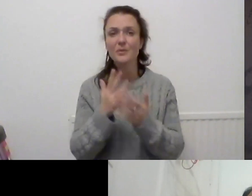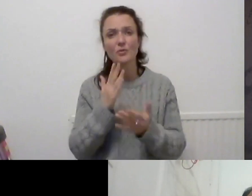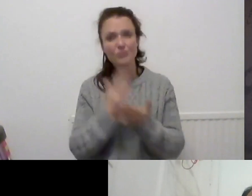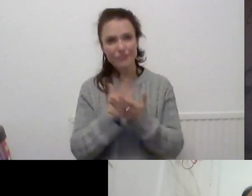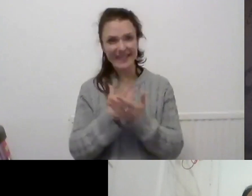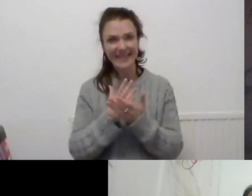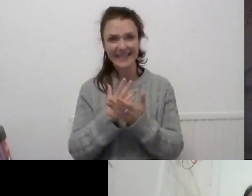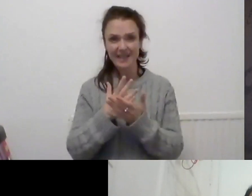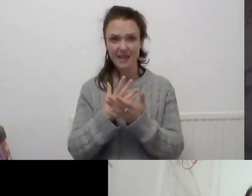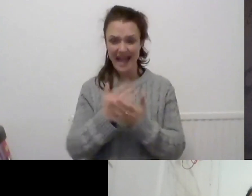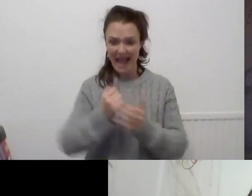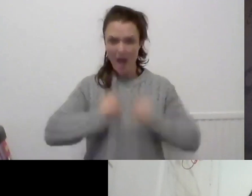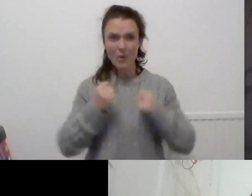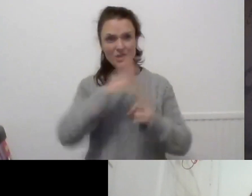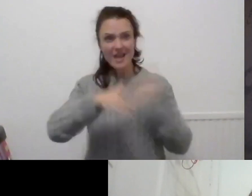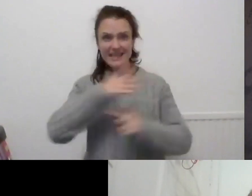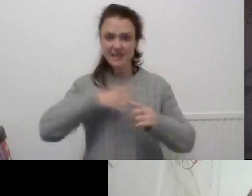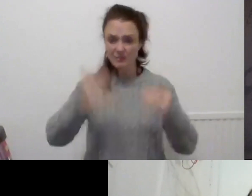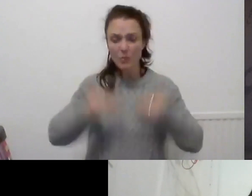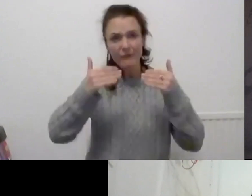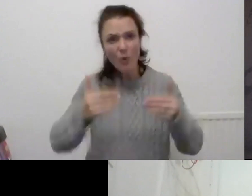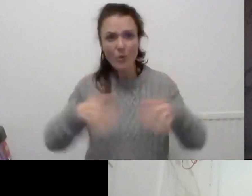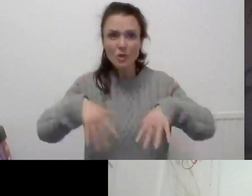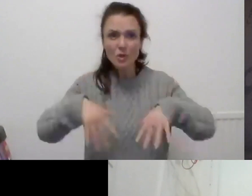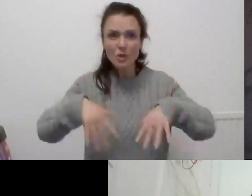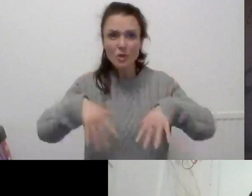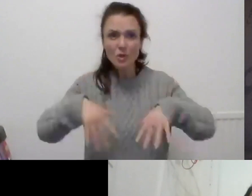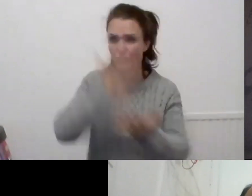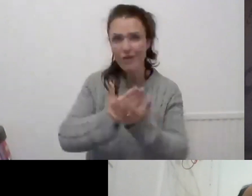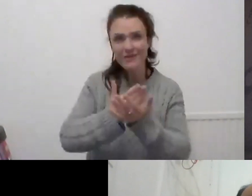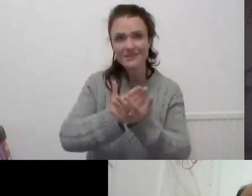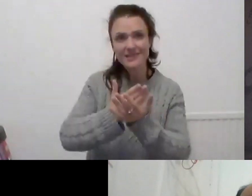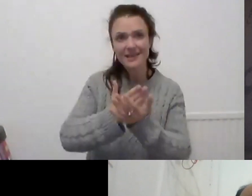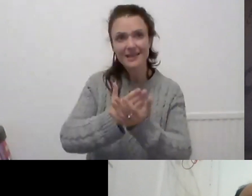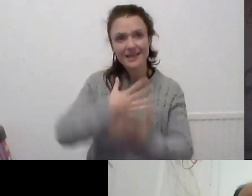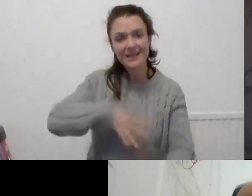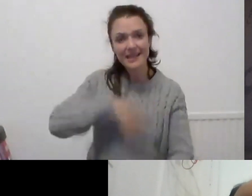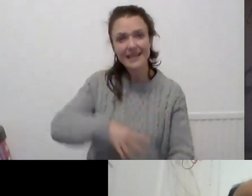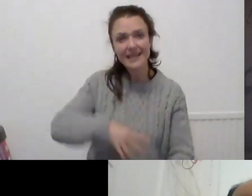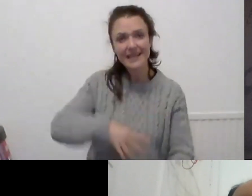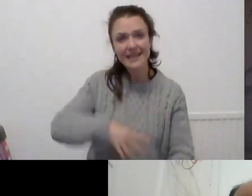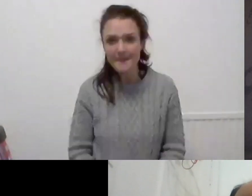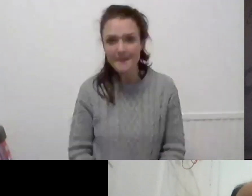And I think this is for me, it is moving the whole into one conversation, there is no us and them